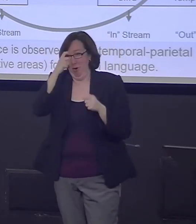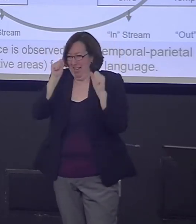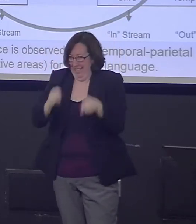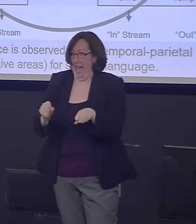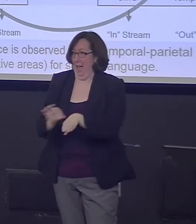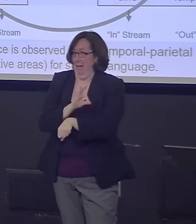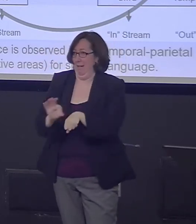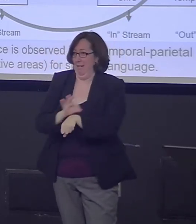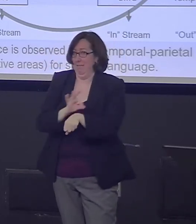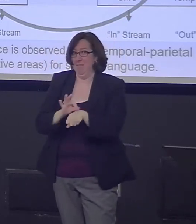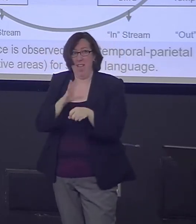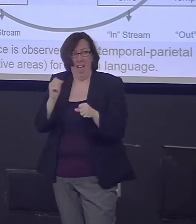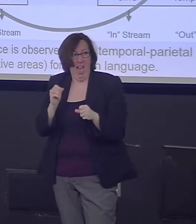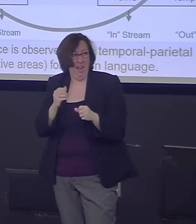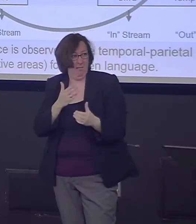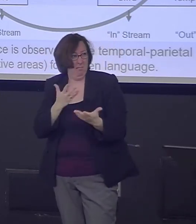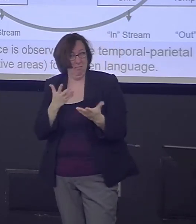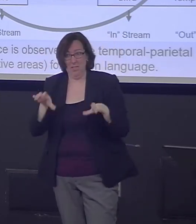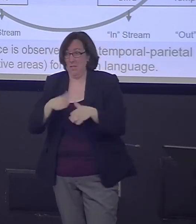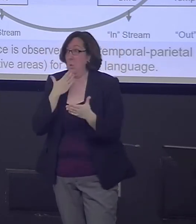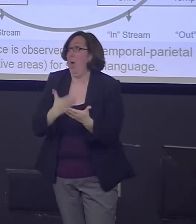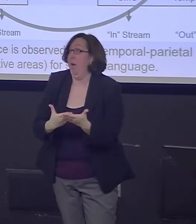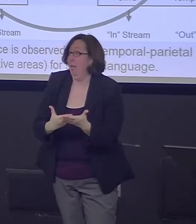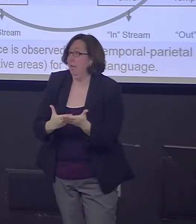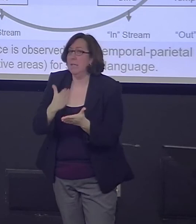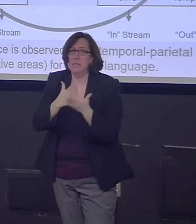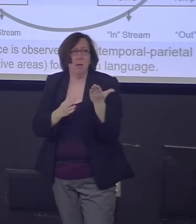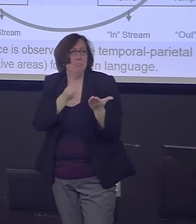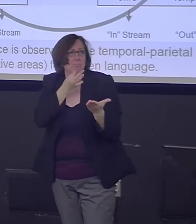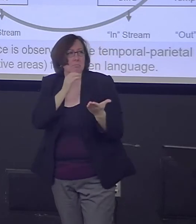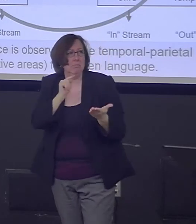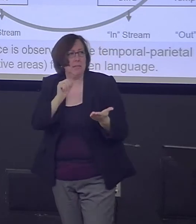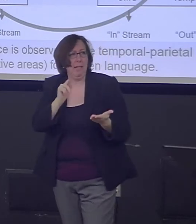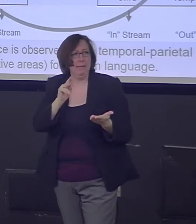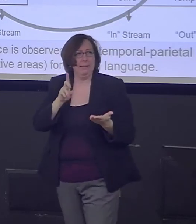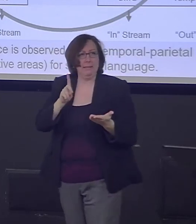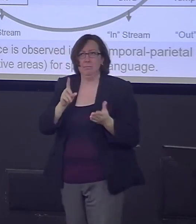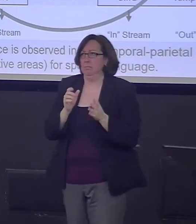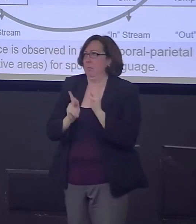It does it well in some very talented people. And,